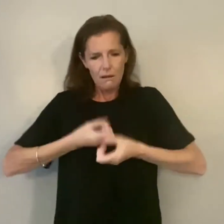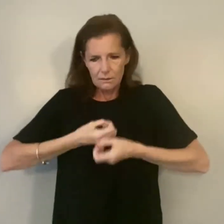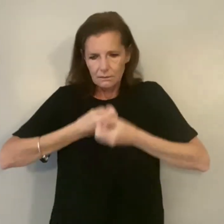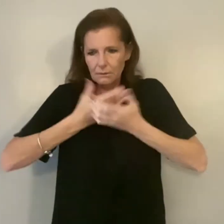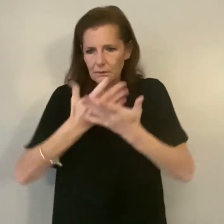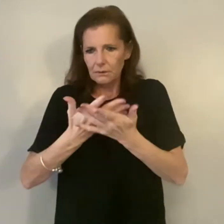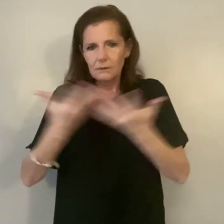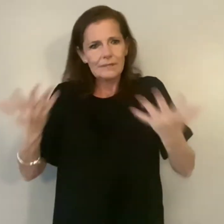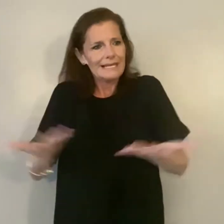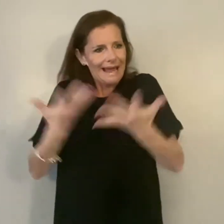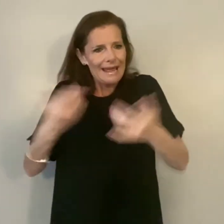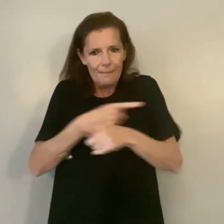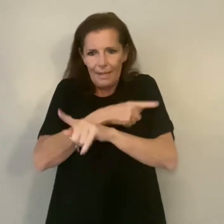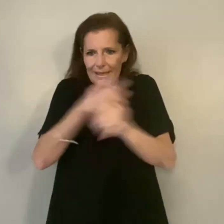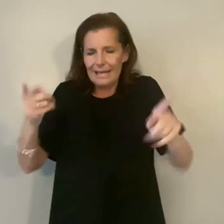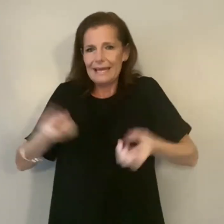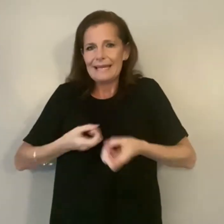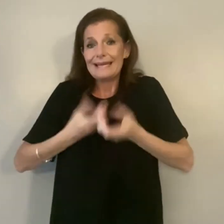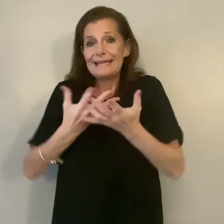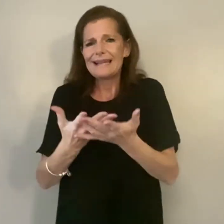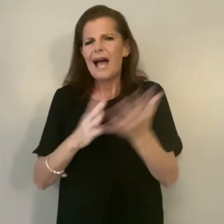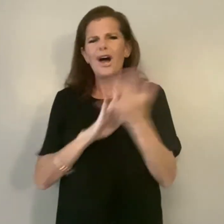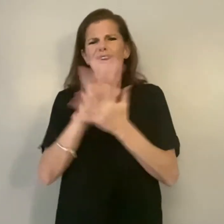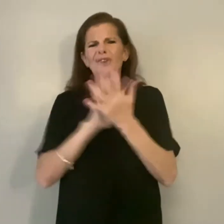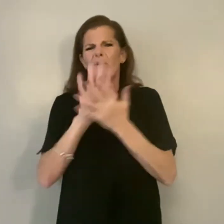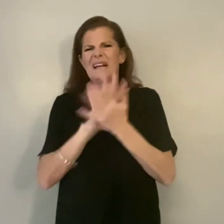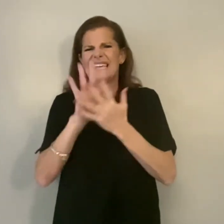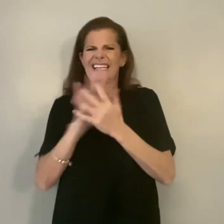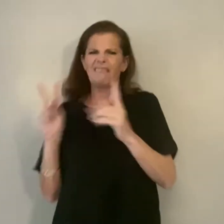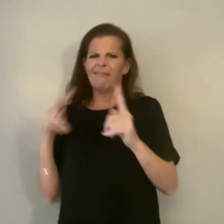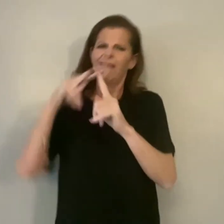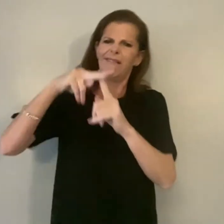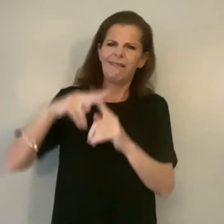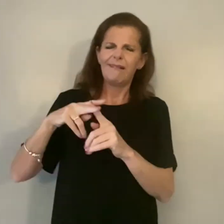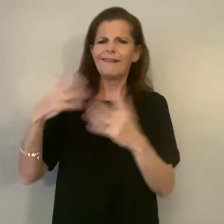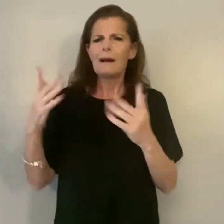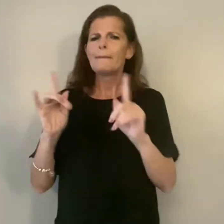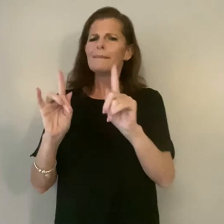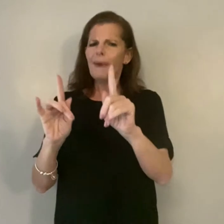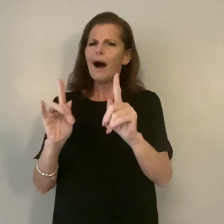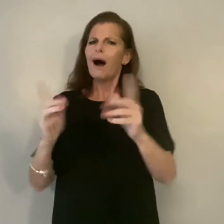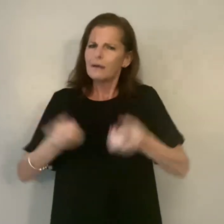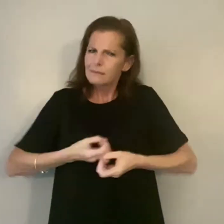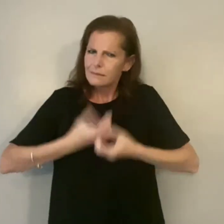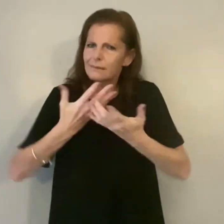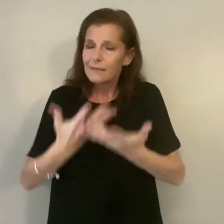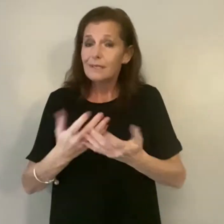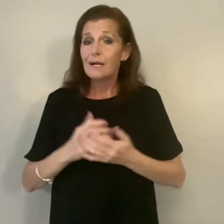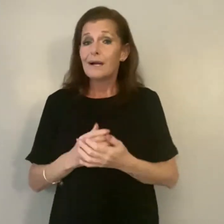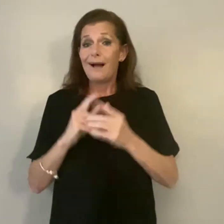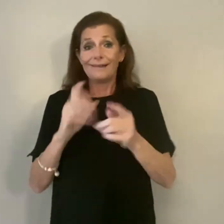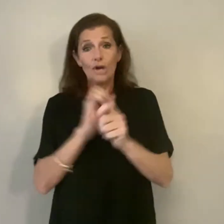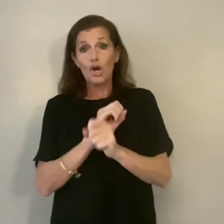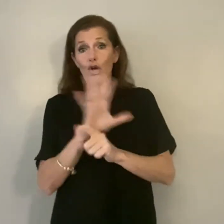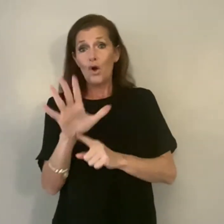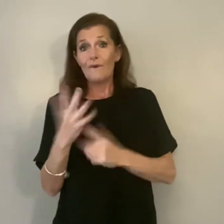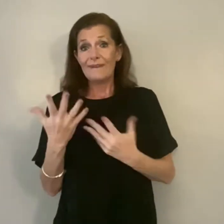and finding a way for them to have a voice, that doesn't necessarily always mean shouting loudest does it. And interestingly, actually in COVID times,